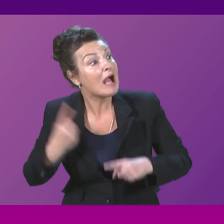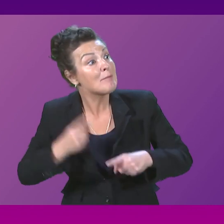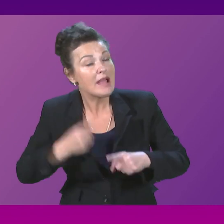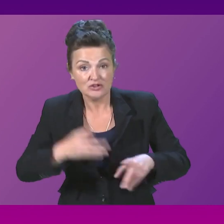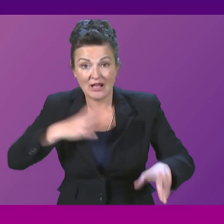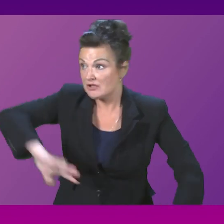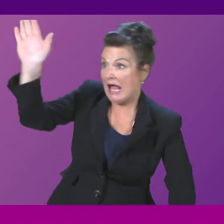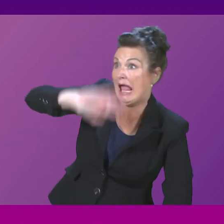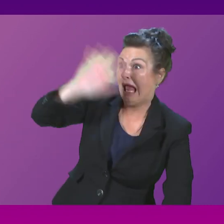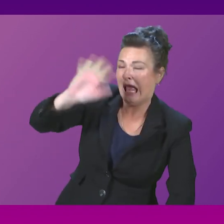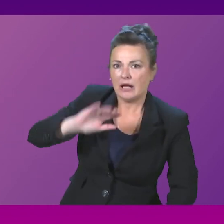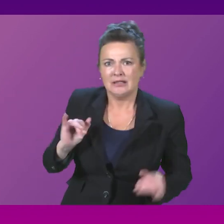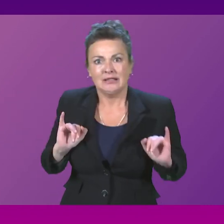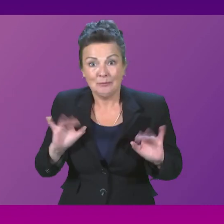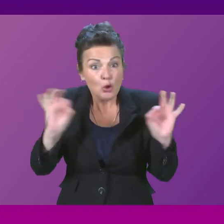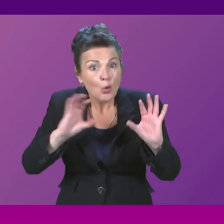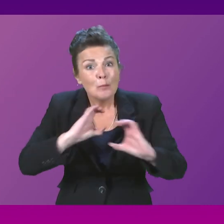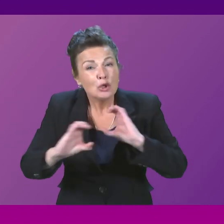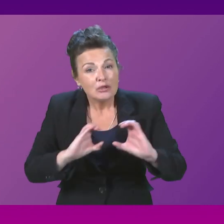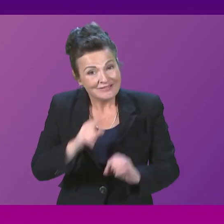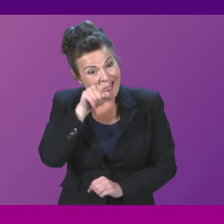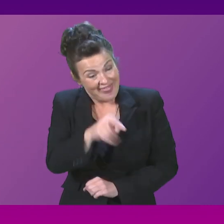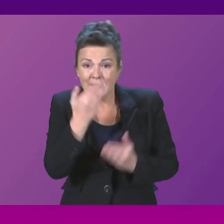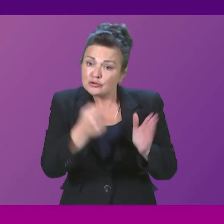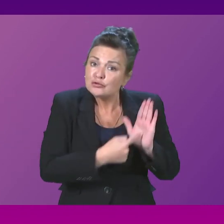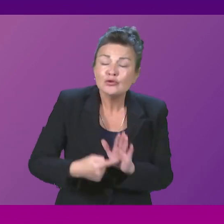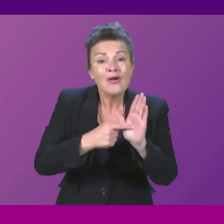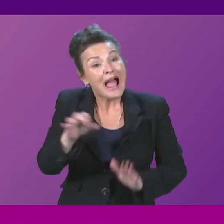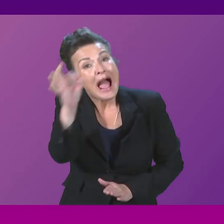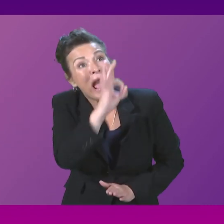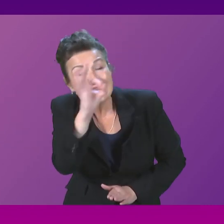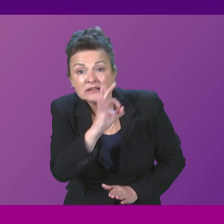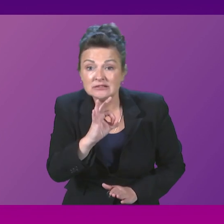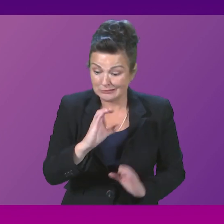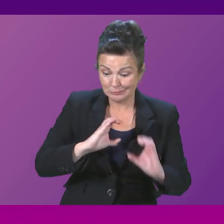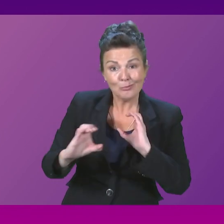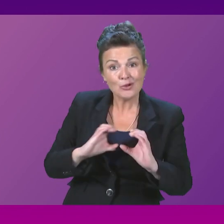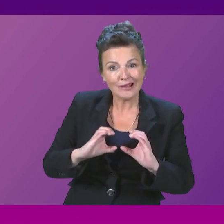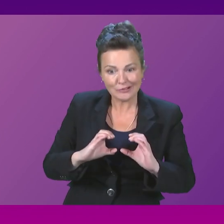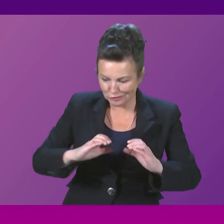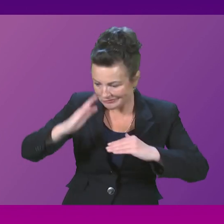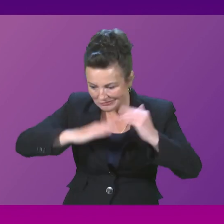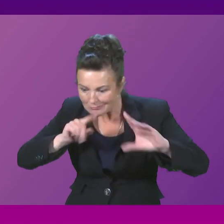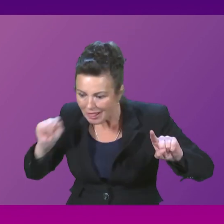All of that points to the fundamental vulnerability of communications infrastructure on our islands, which is something that I and many others highlighted during the consultation on the